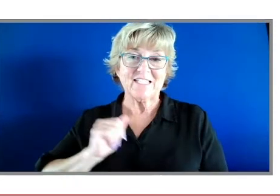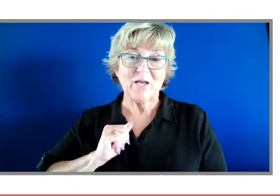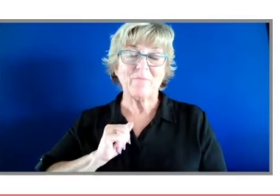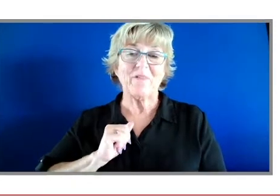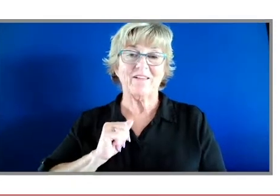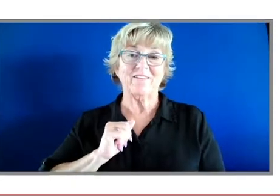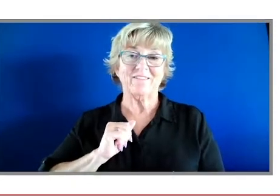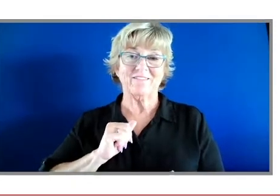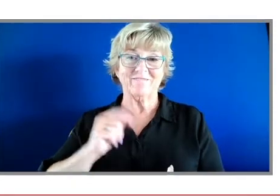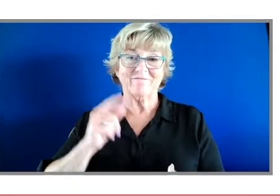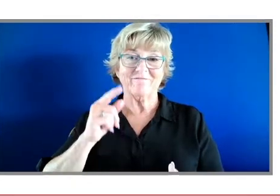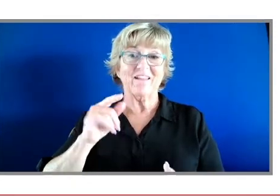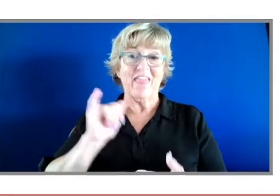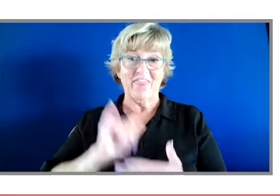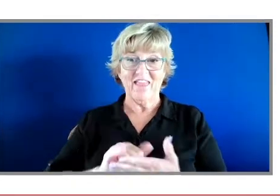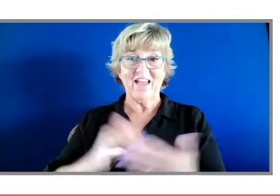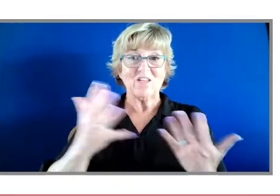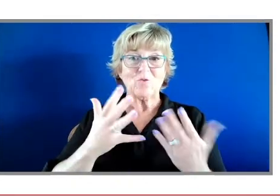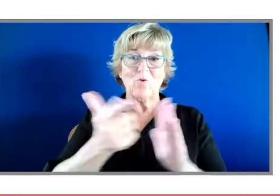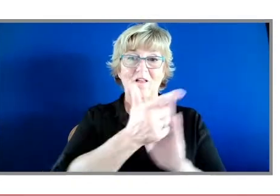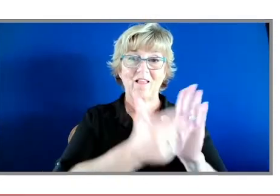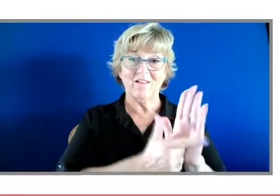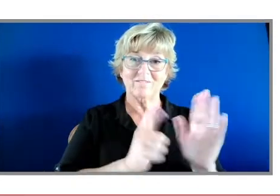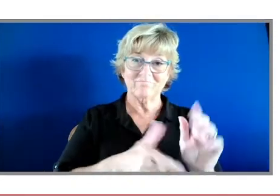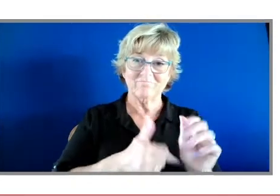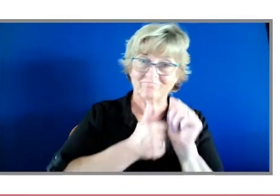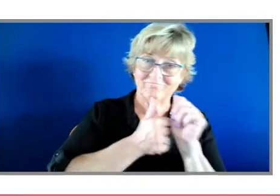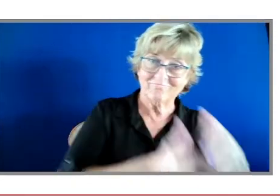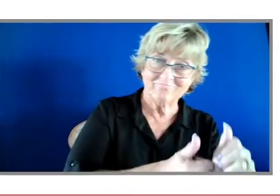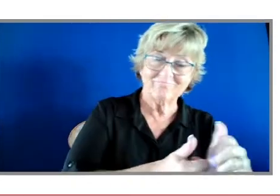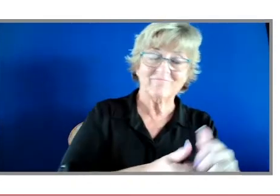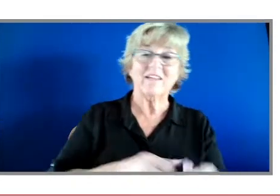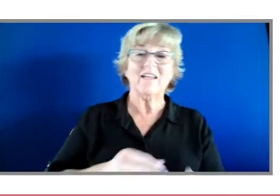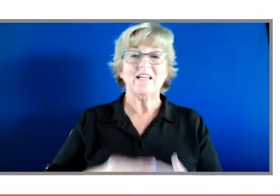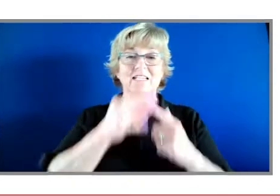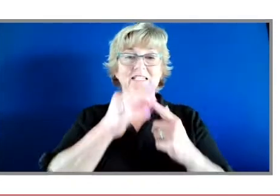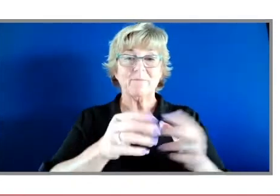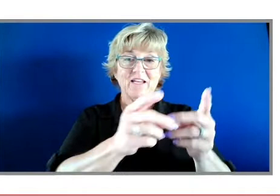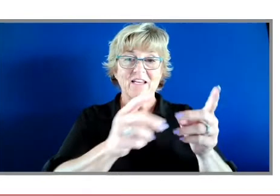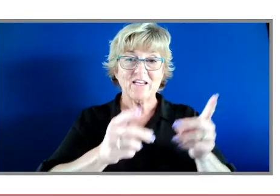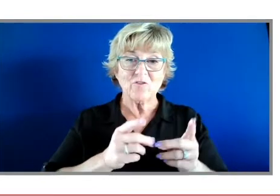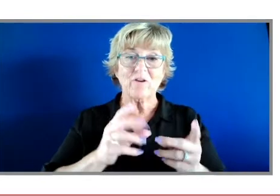Studio: And that is the data that the law requires all cities and counties and special districts and school districts,